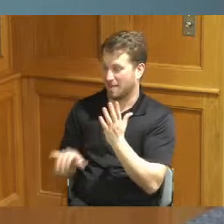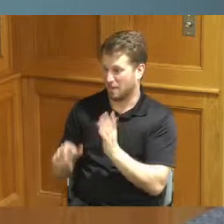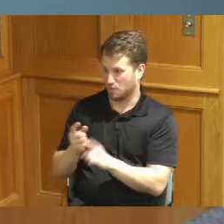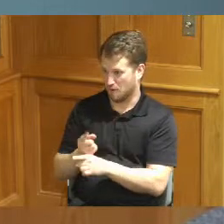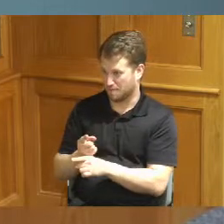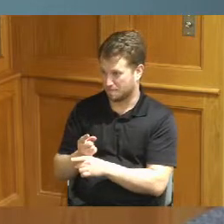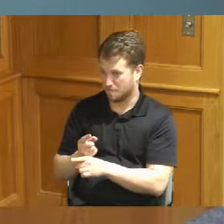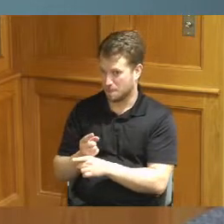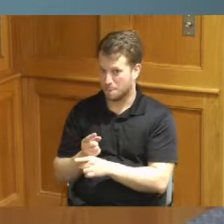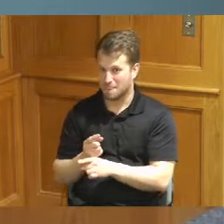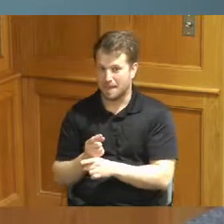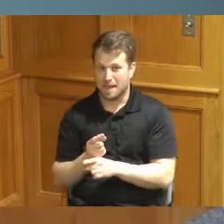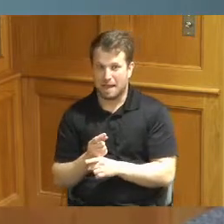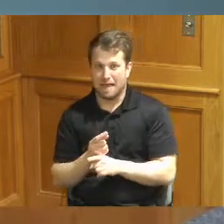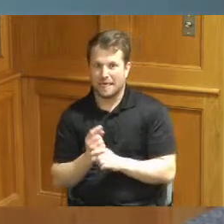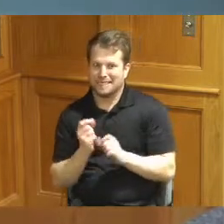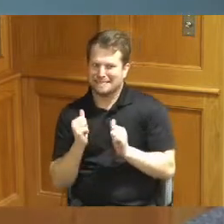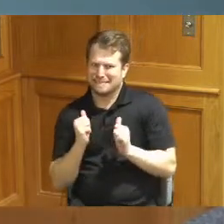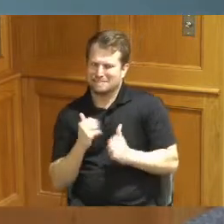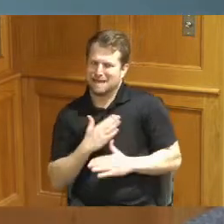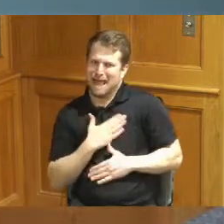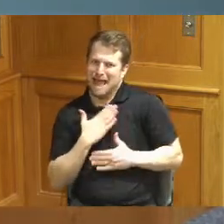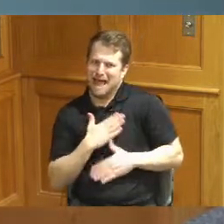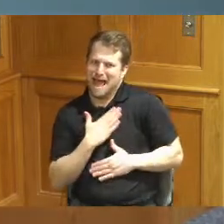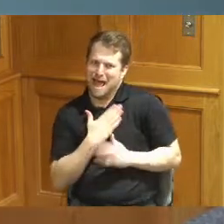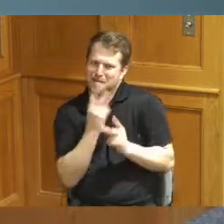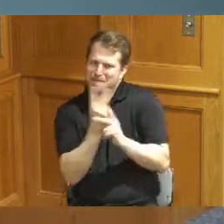happy to work it through with you but the calculator I'm going with the calculator